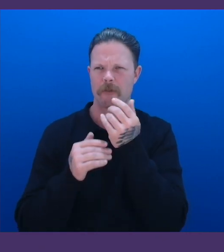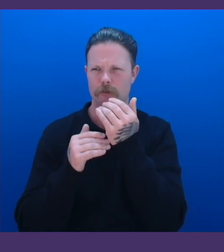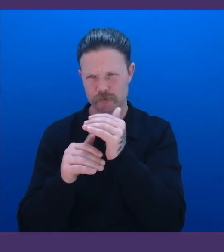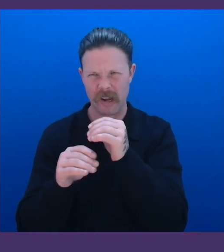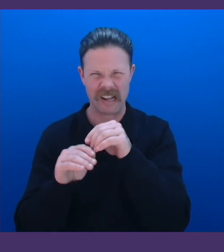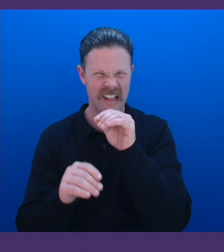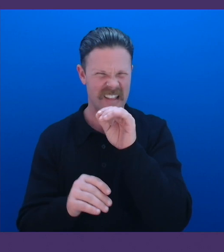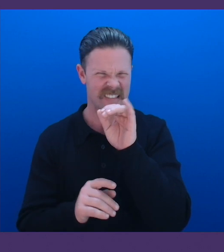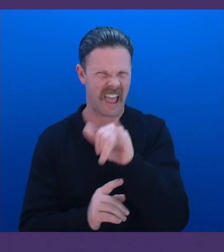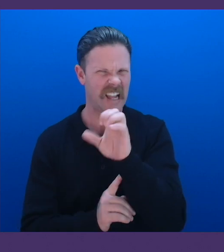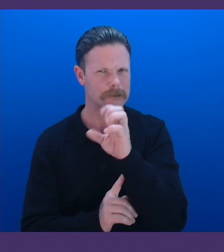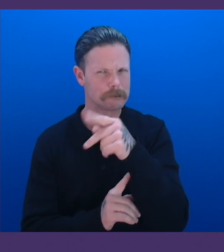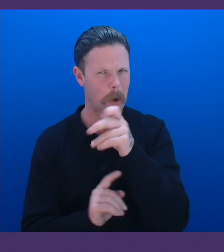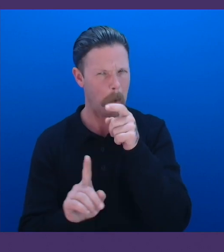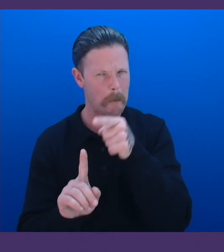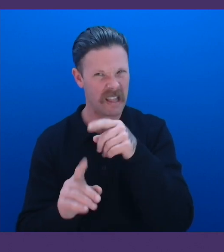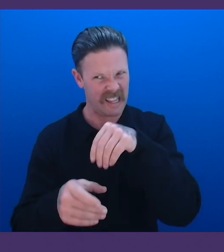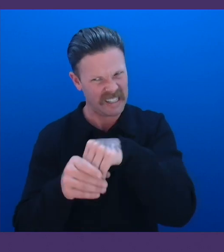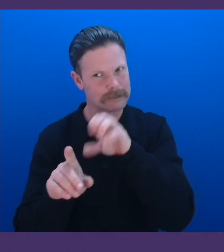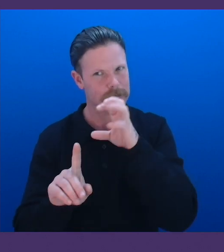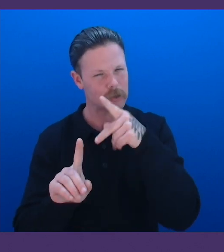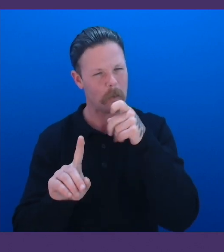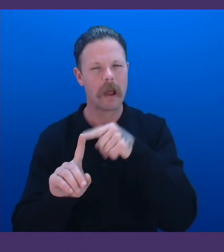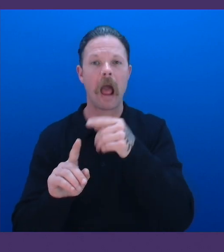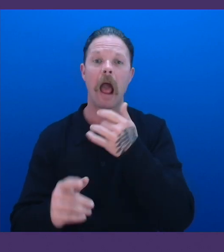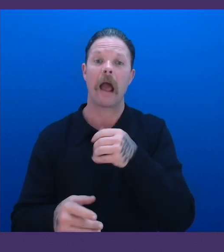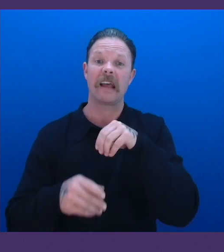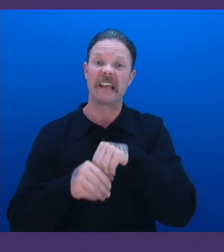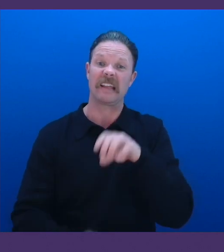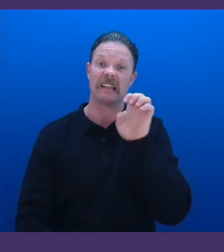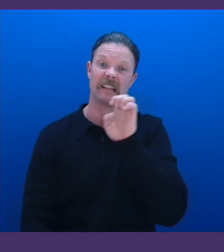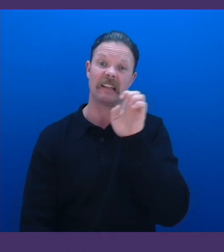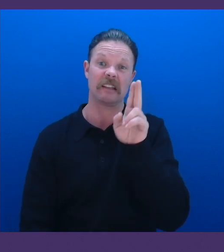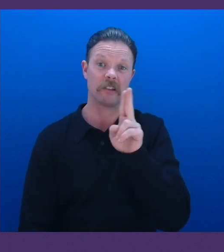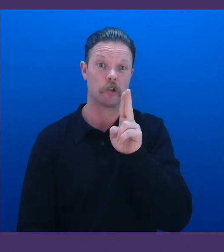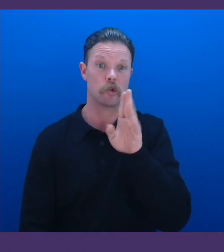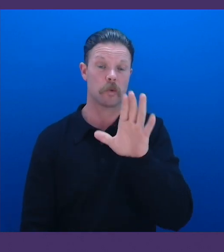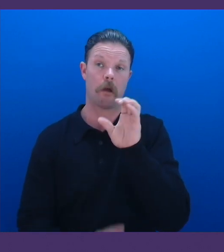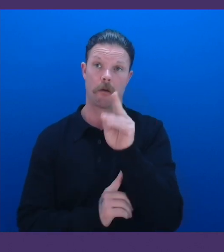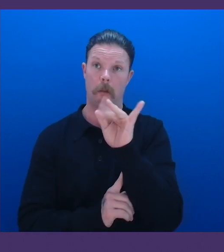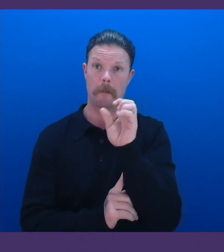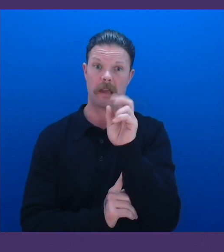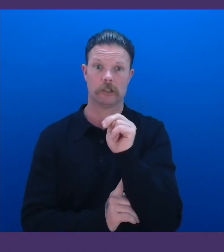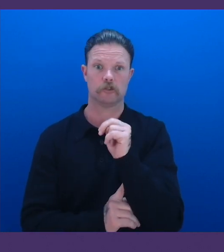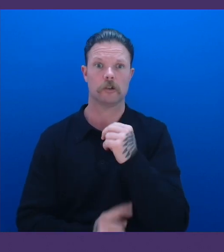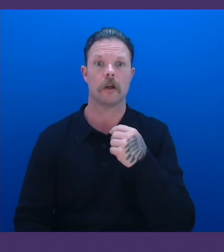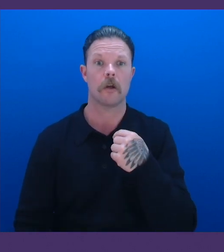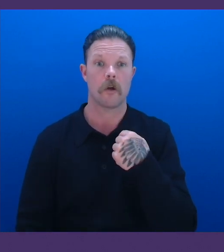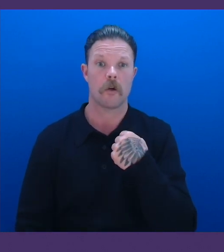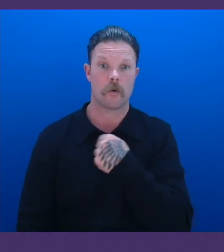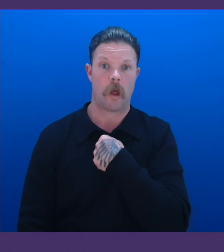But in the EU and the European commission, which I work for a lot, we usually say that it's a trickle down effect.